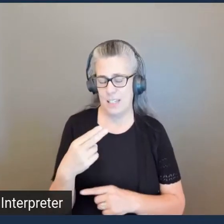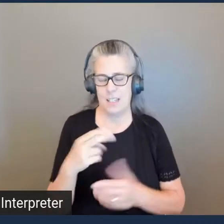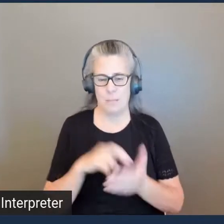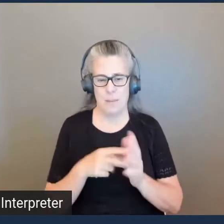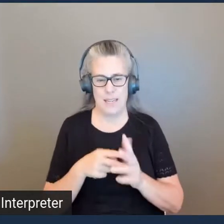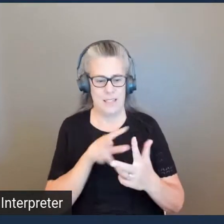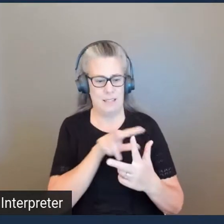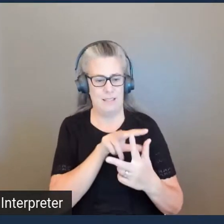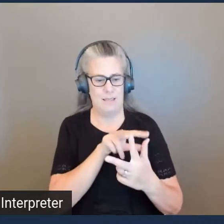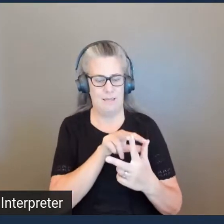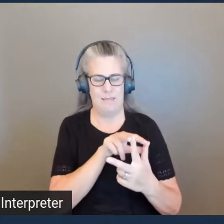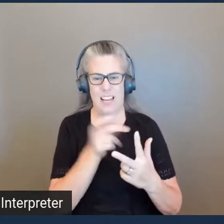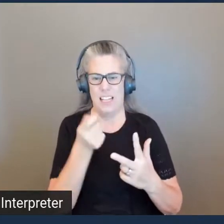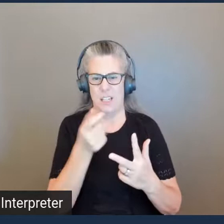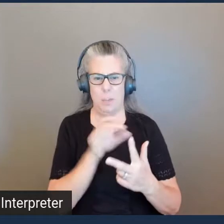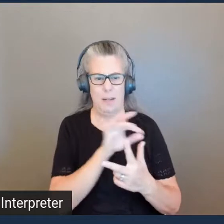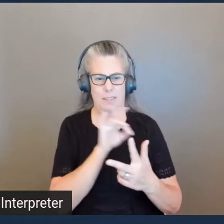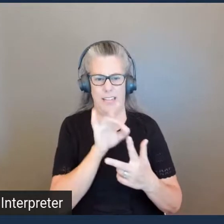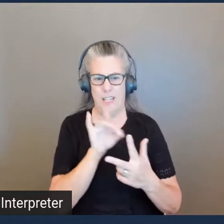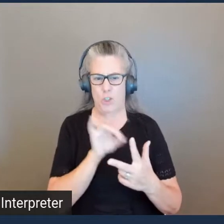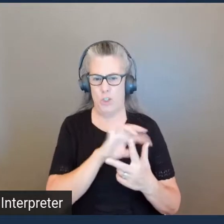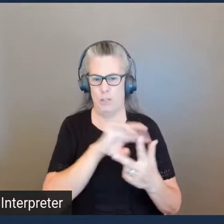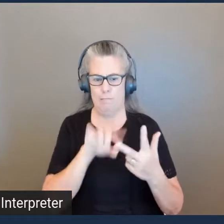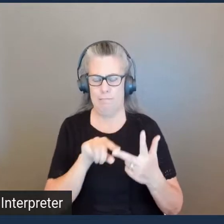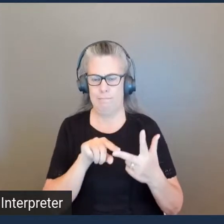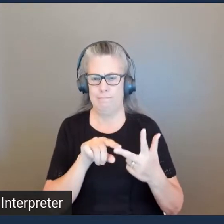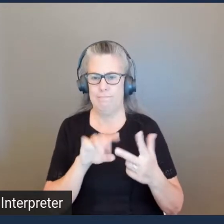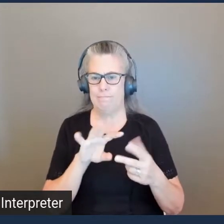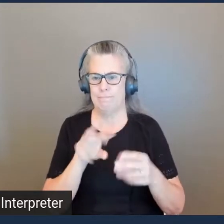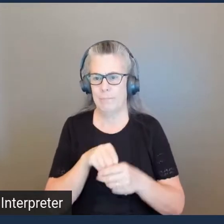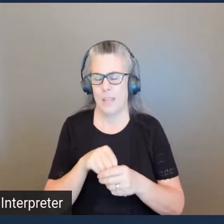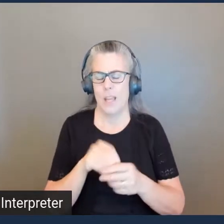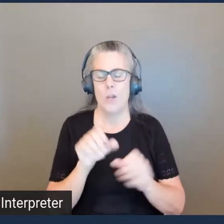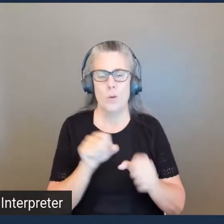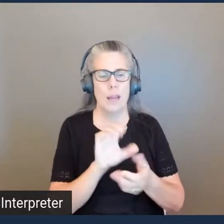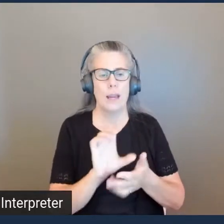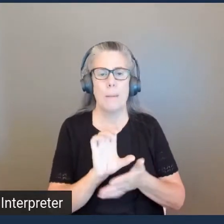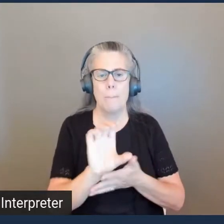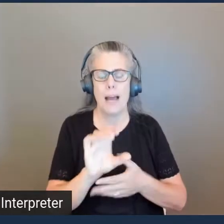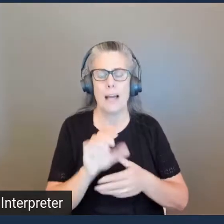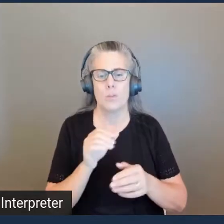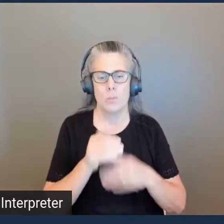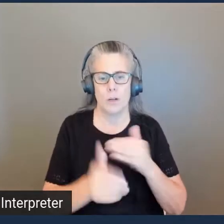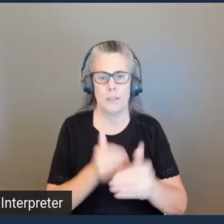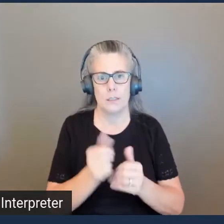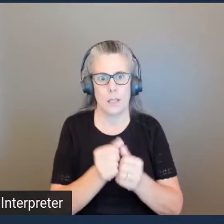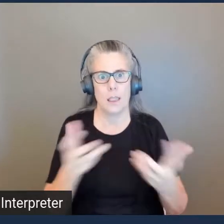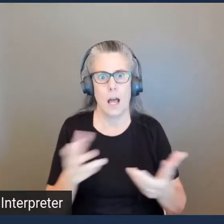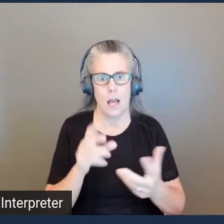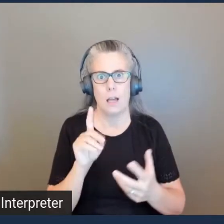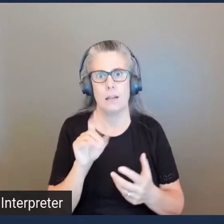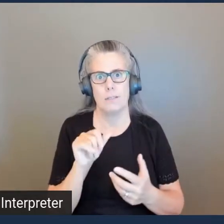Mm. - And you're able to like process a lot of data. Right. - And do it I guess